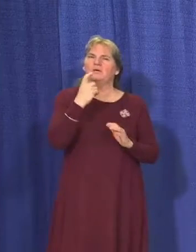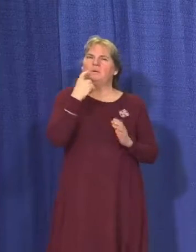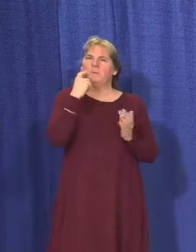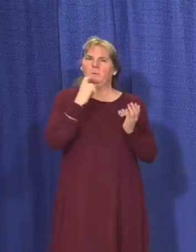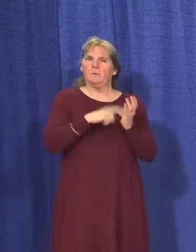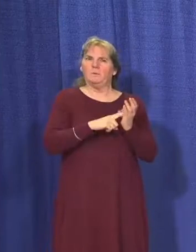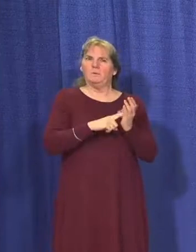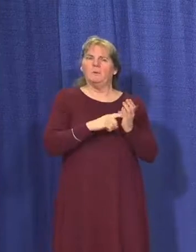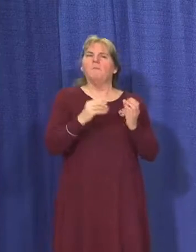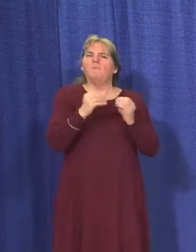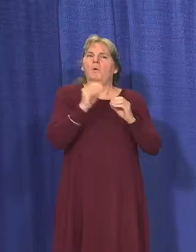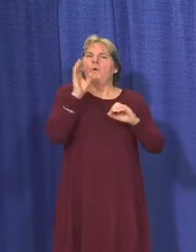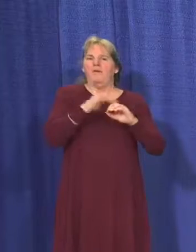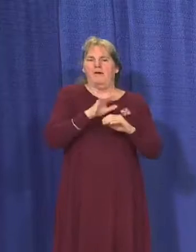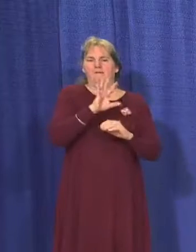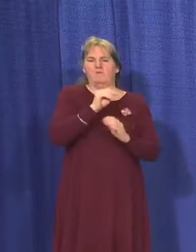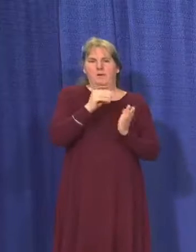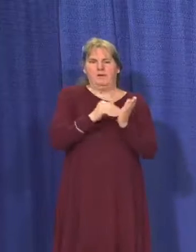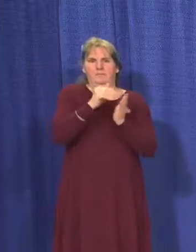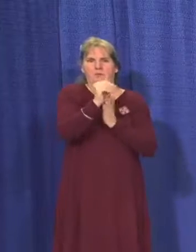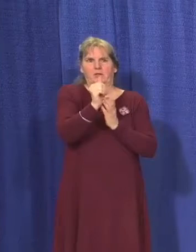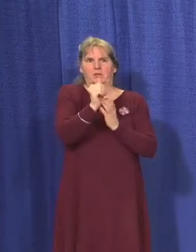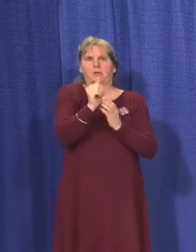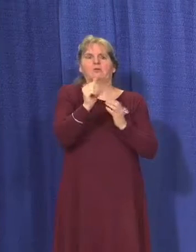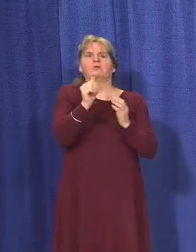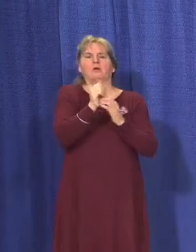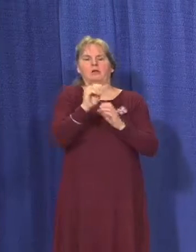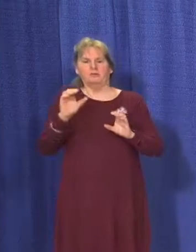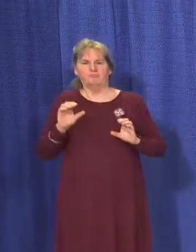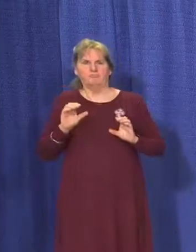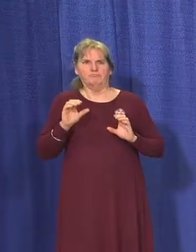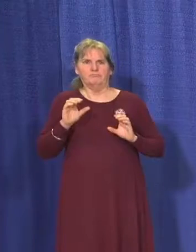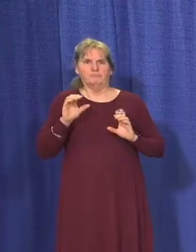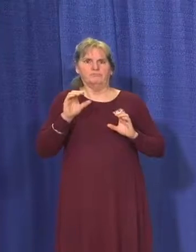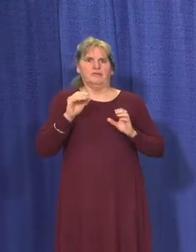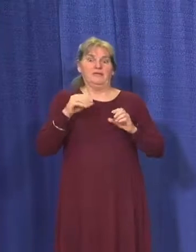will see significantly more than $40 million in the envelope as